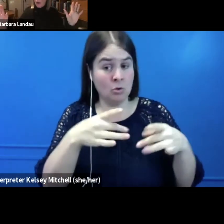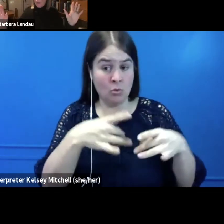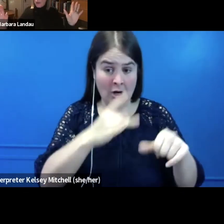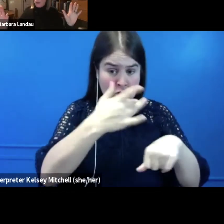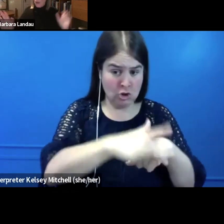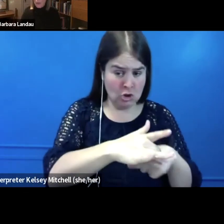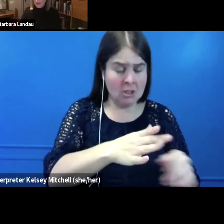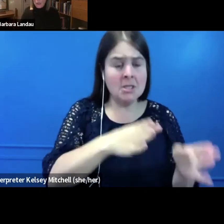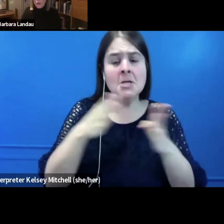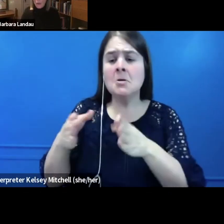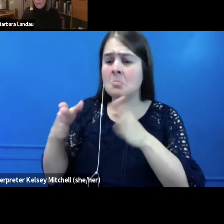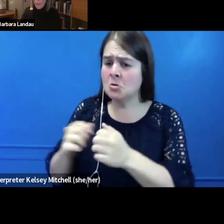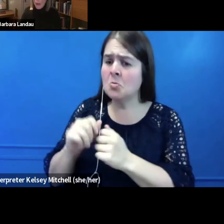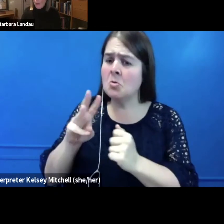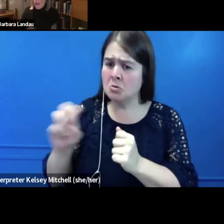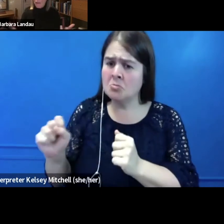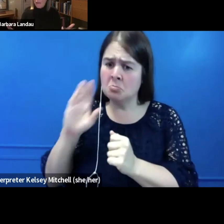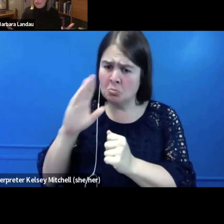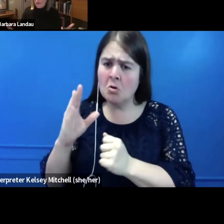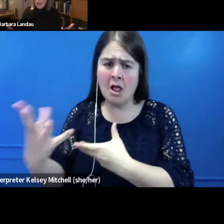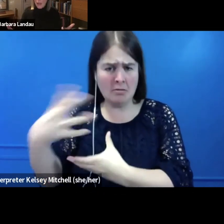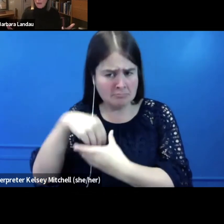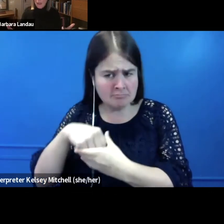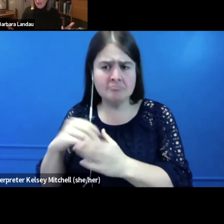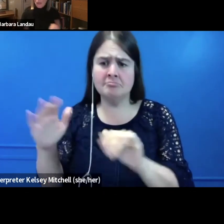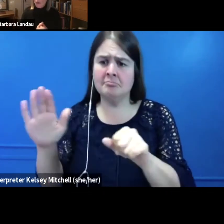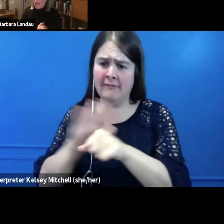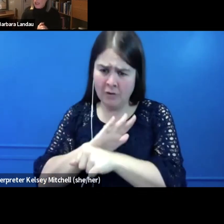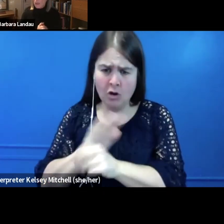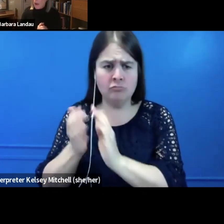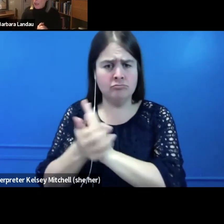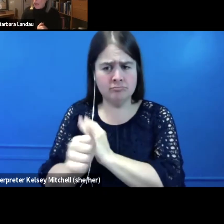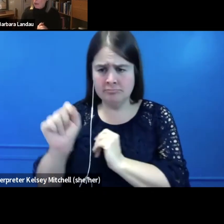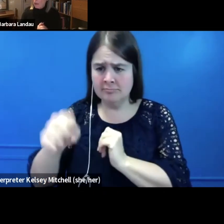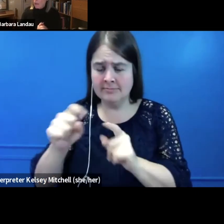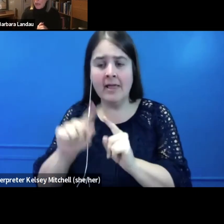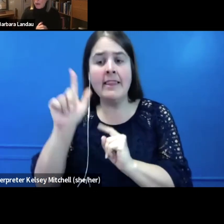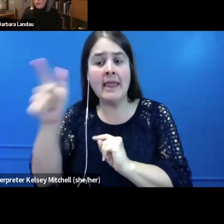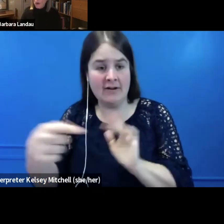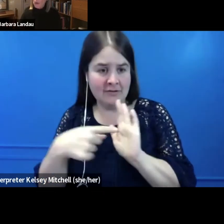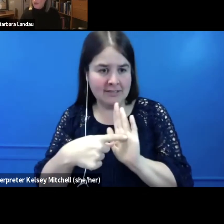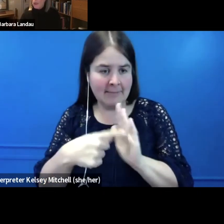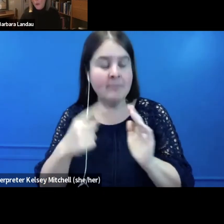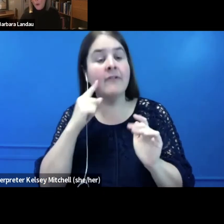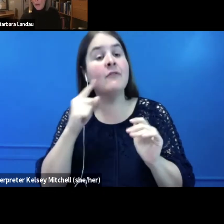person with williams syndrome and we have evidence for that so tense marking